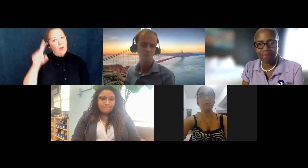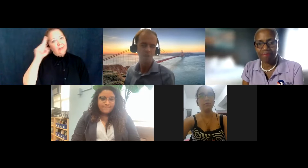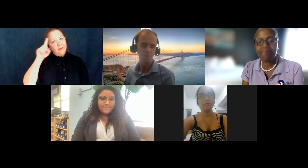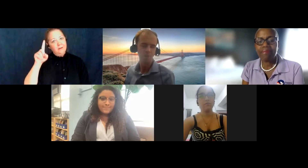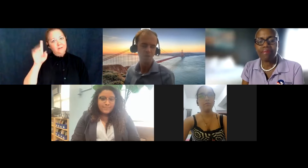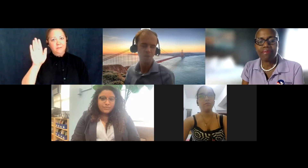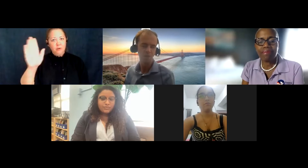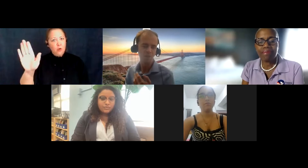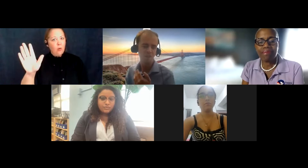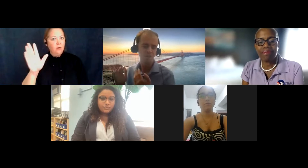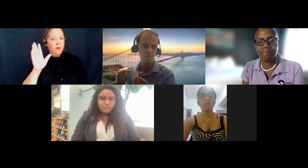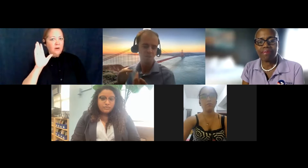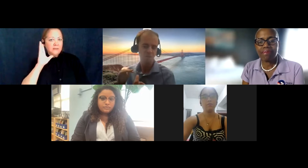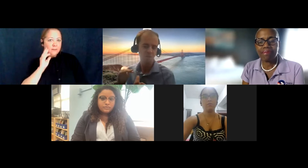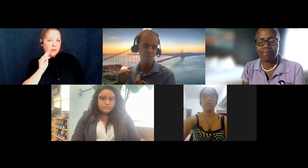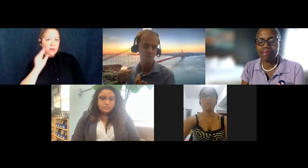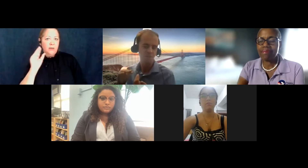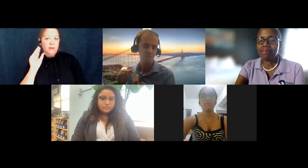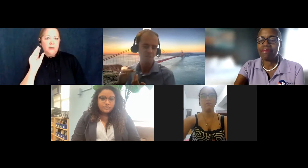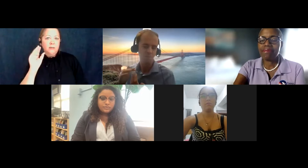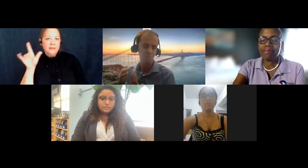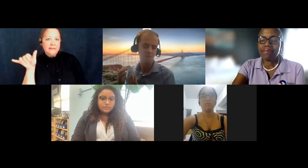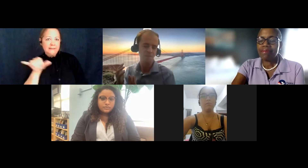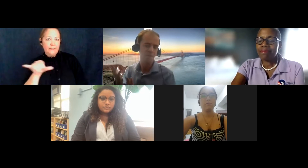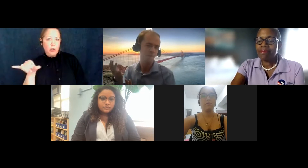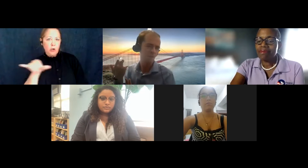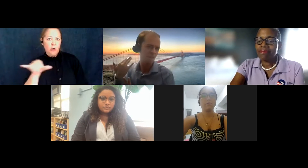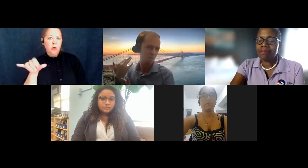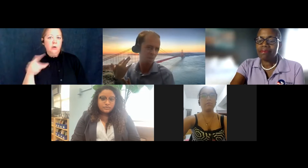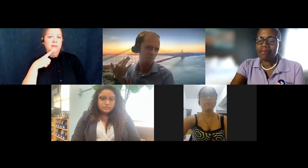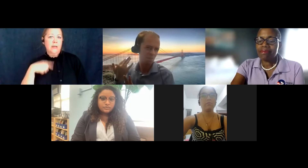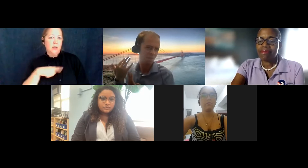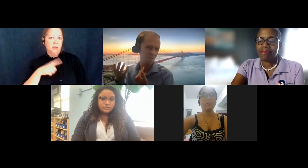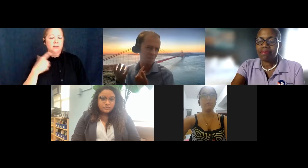that. Go ahead and introduce yourself and tell us about something someone may not know about you and